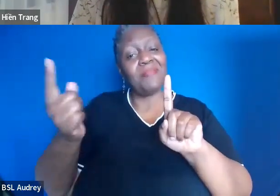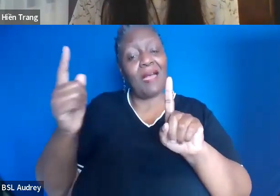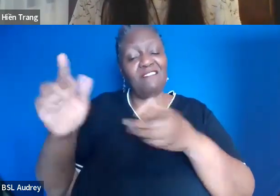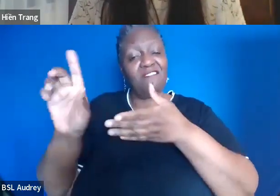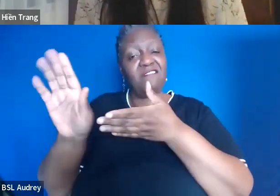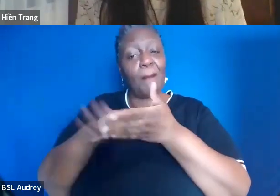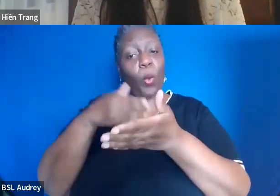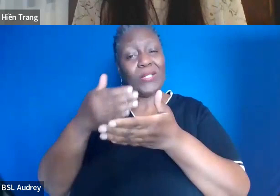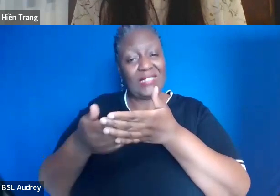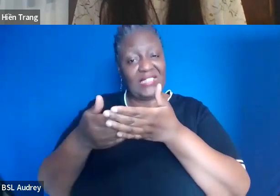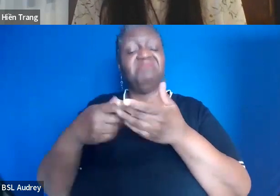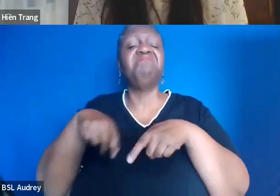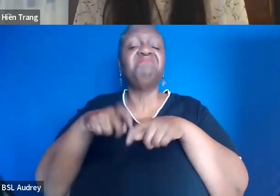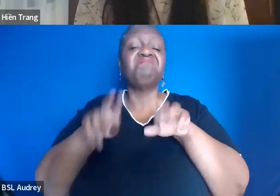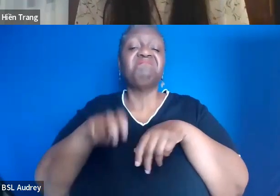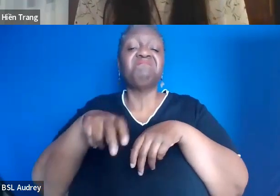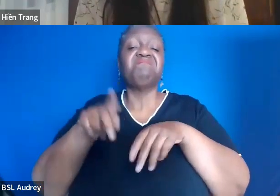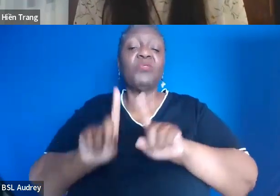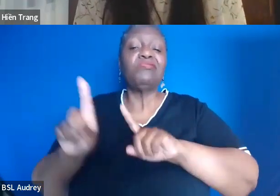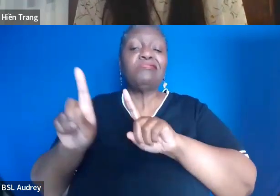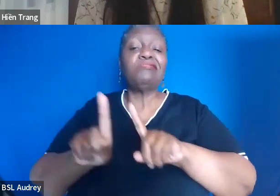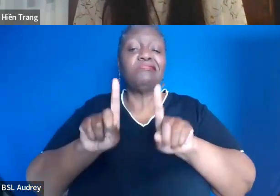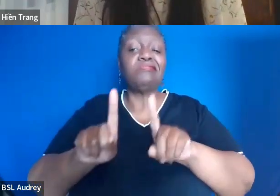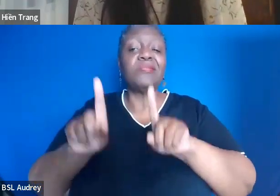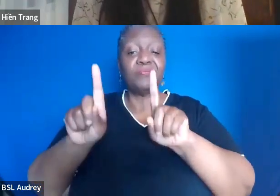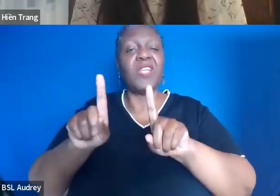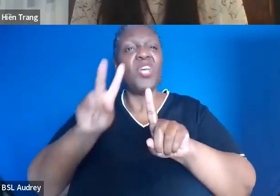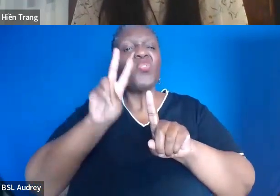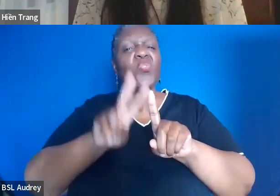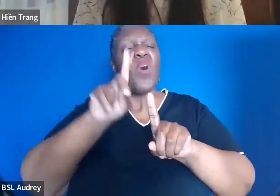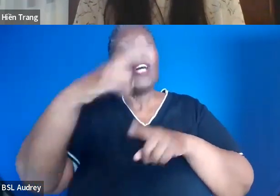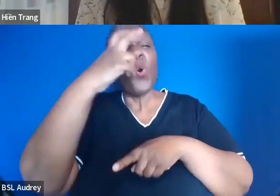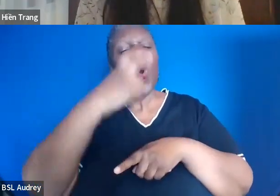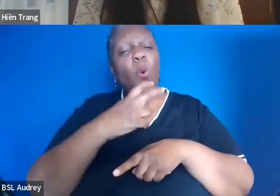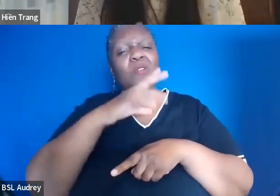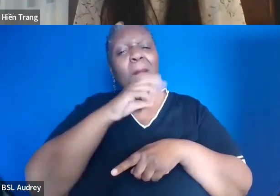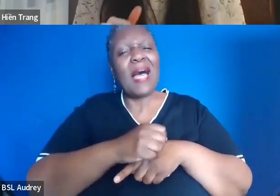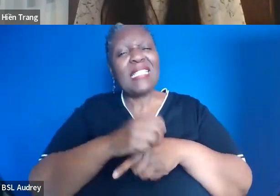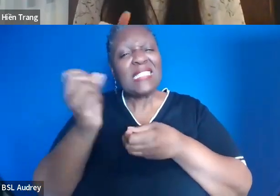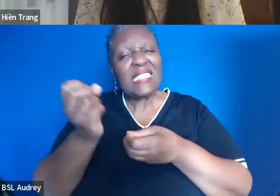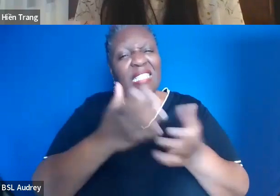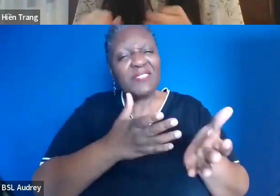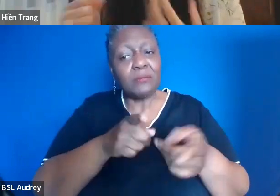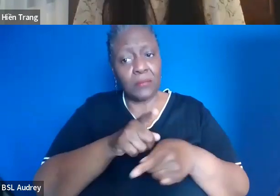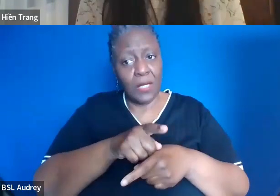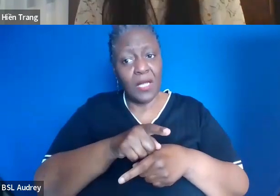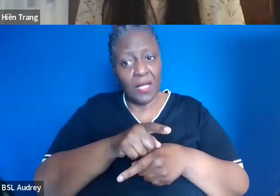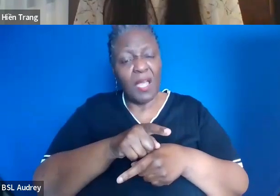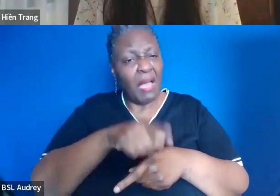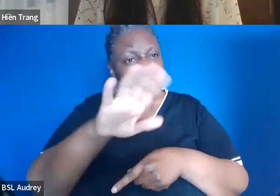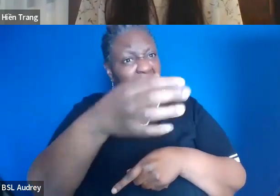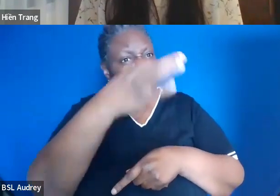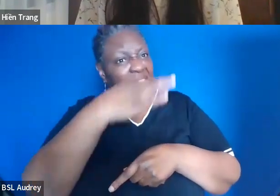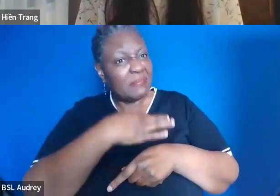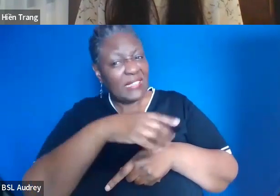and we came across an old delivery man he's very a very oh man he asked me if I know